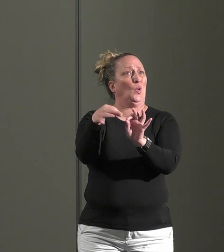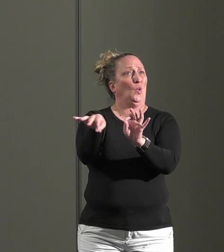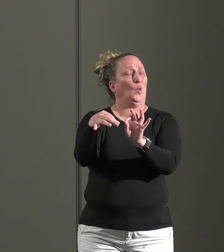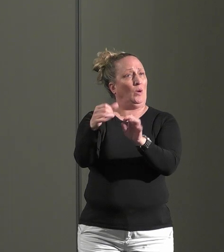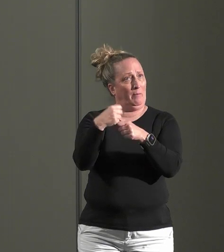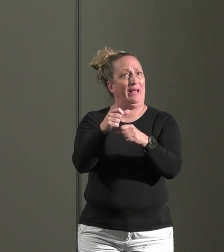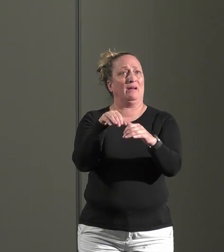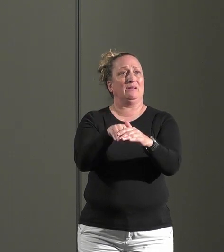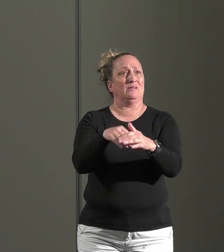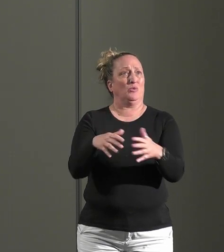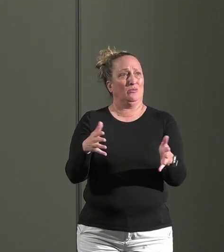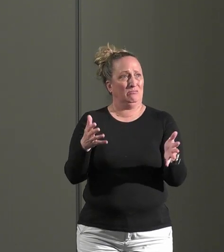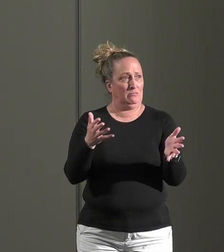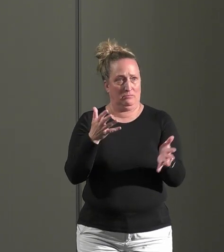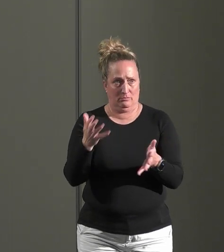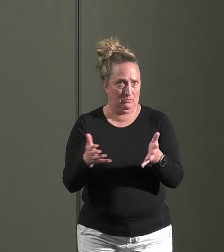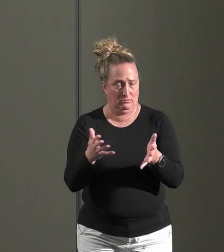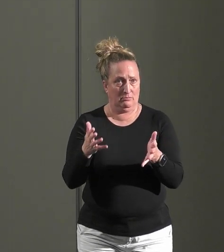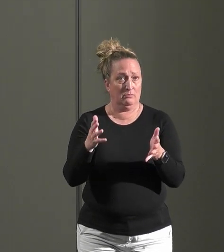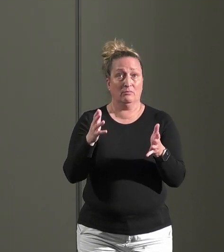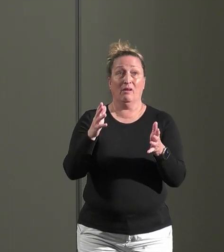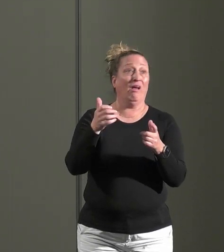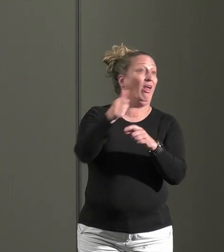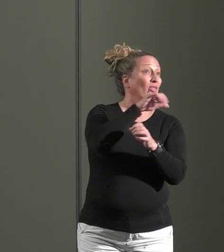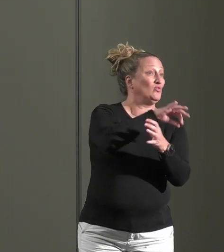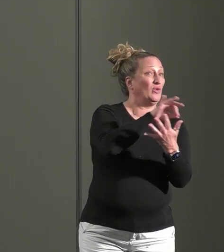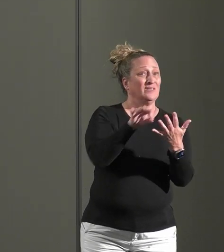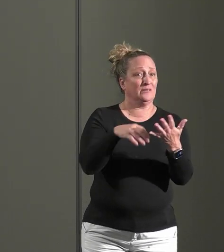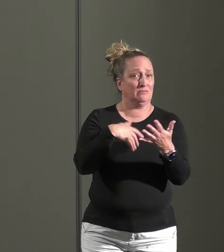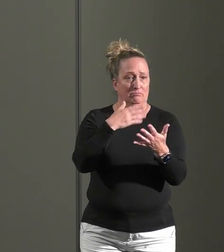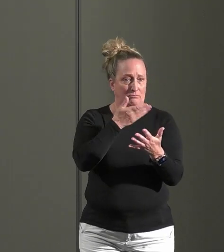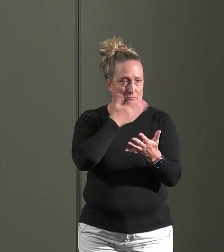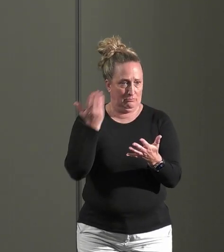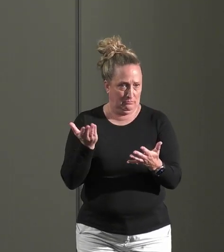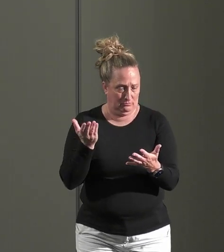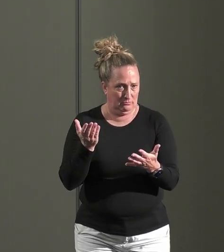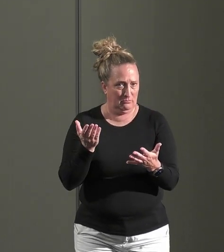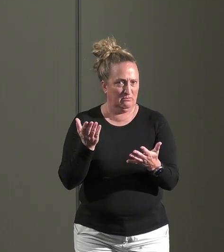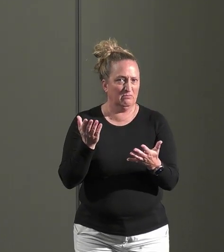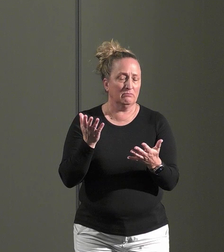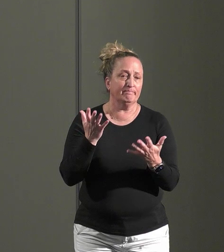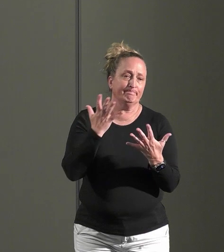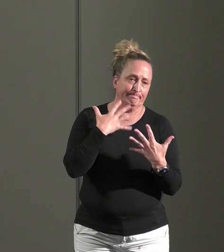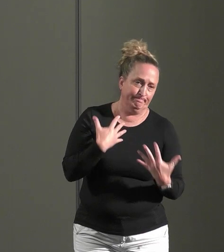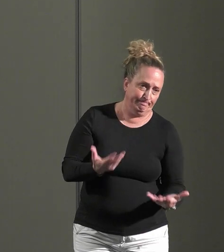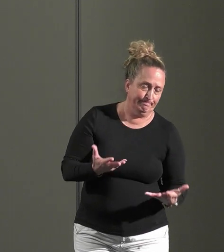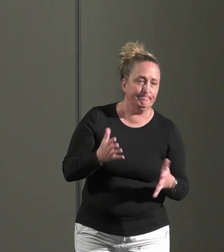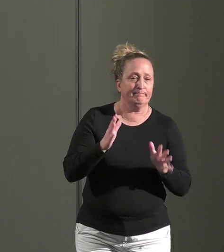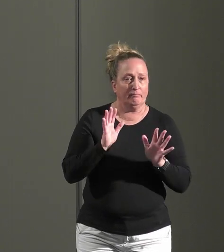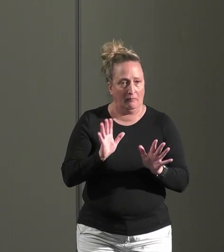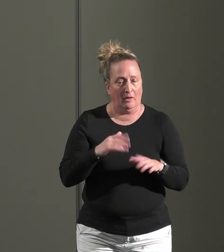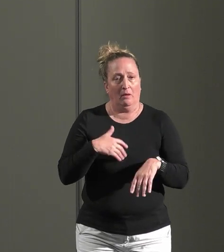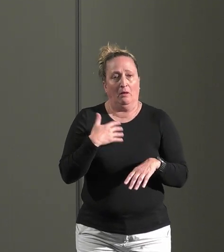it accessible. There no other alternative. That is kind of unfortunate I know, you know